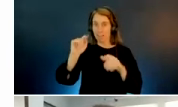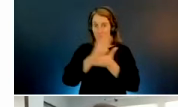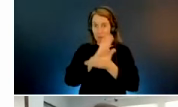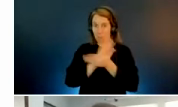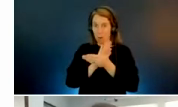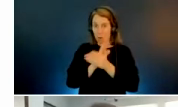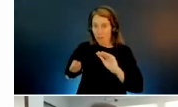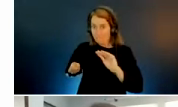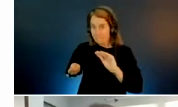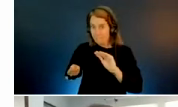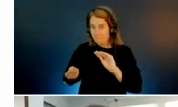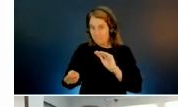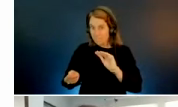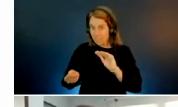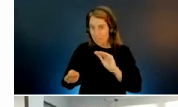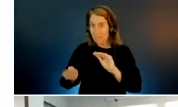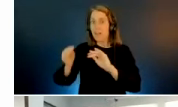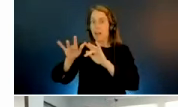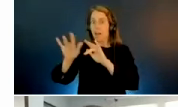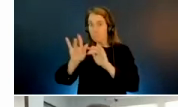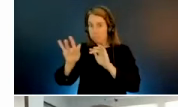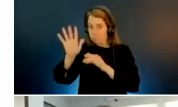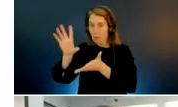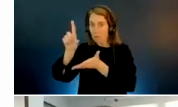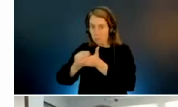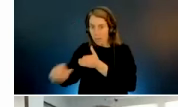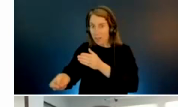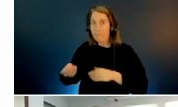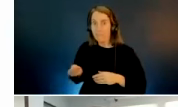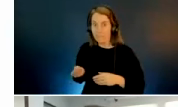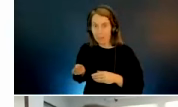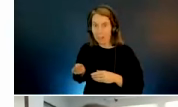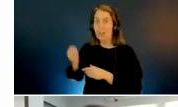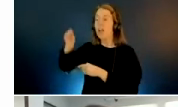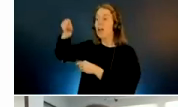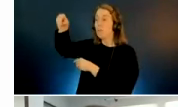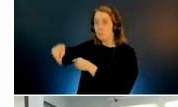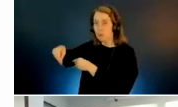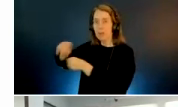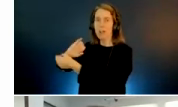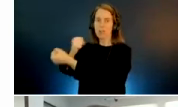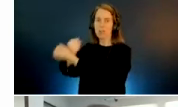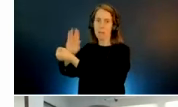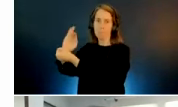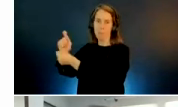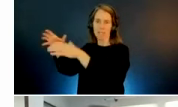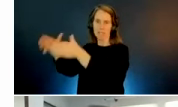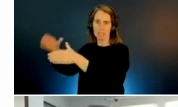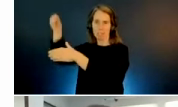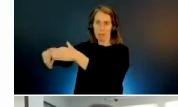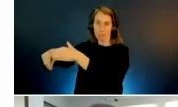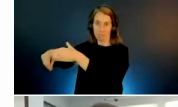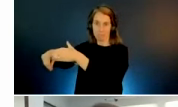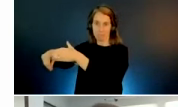ballot goes into a lock box um and that's all contained in part b the precincts don't have as